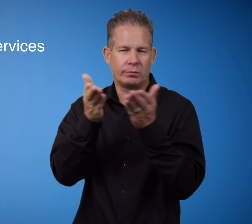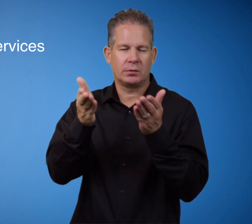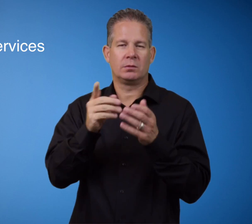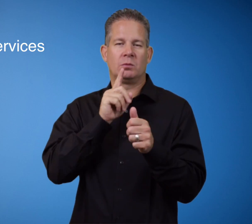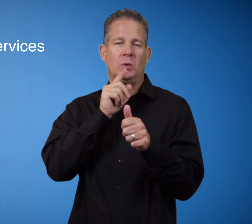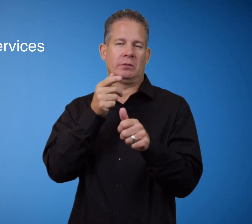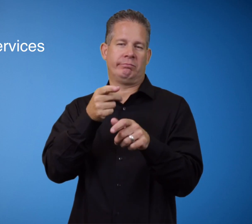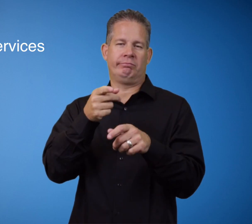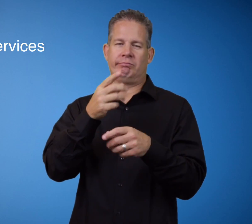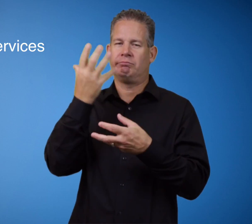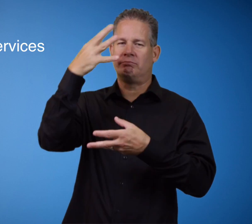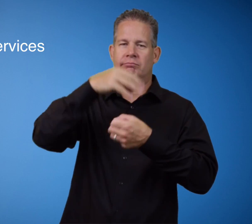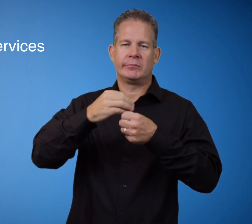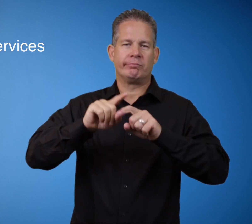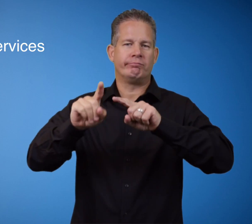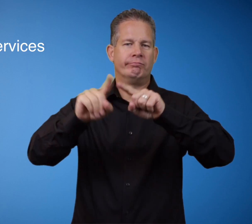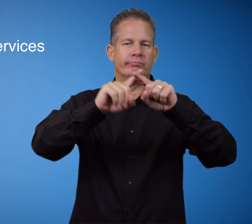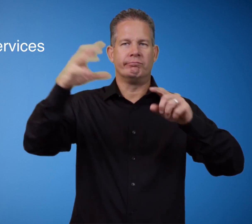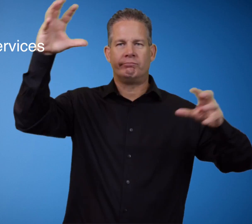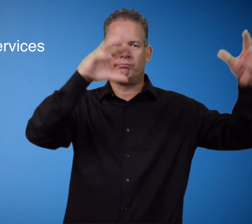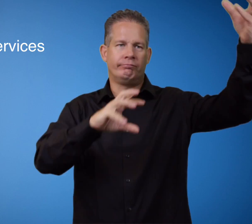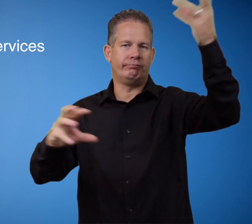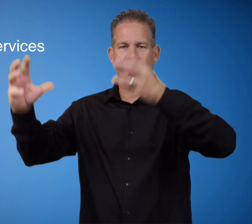Transition services include a variety of different areas.